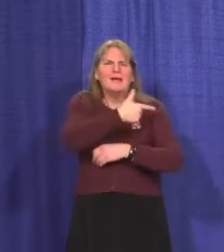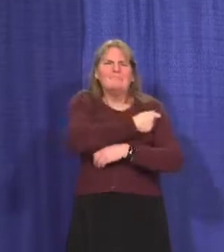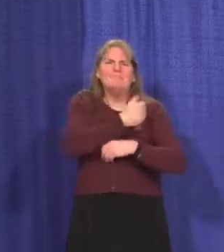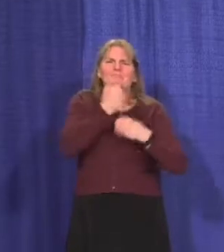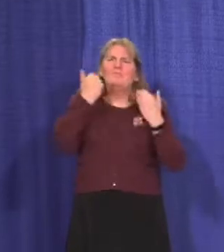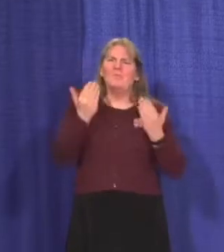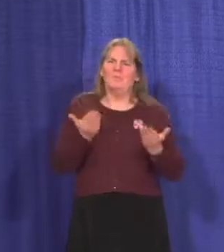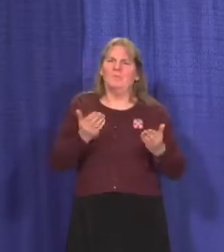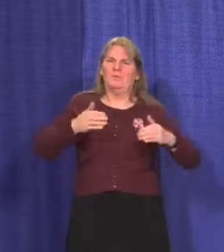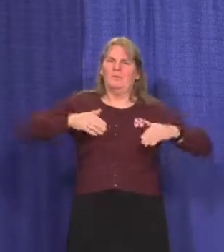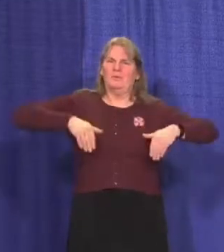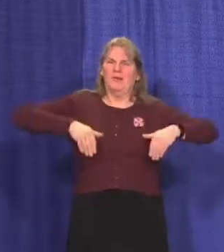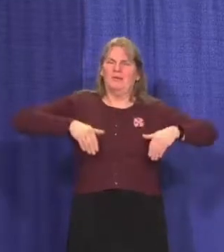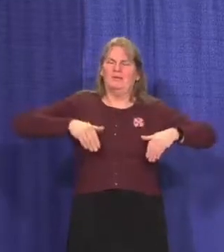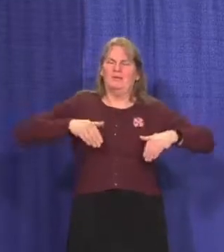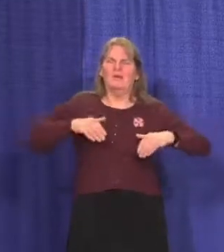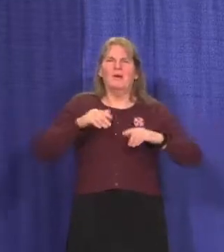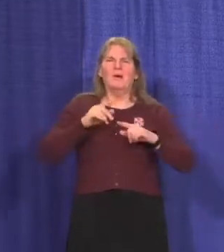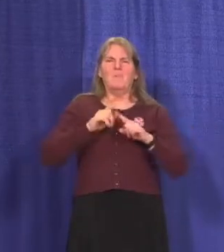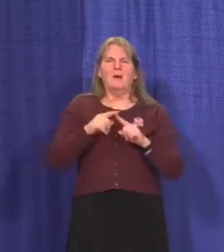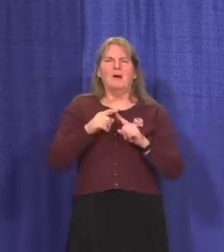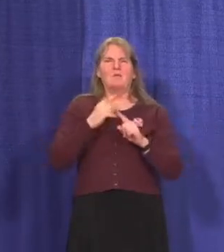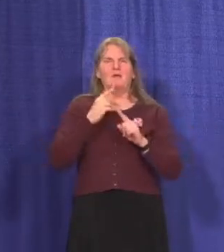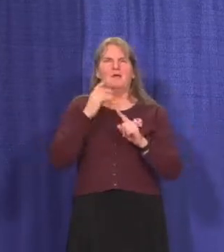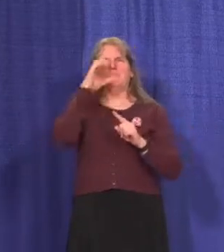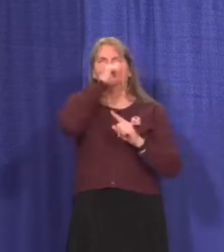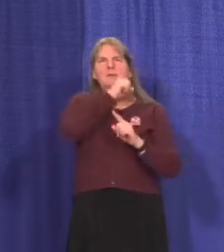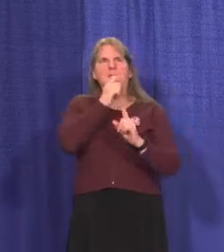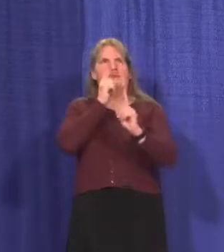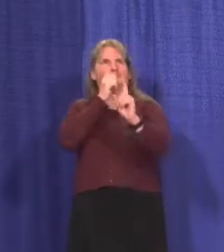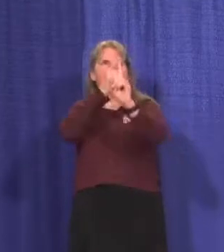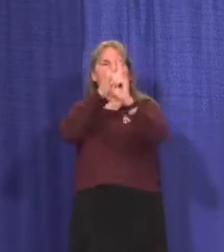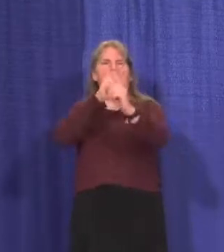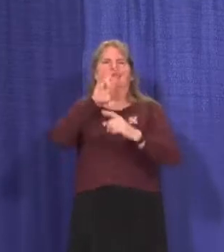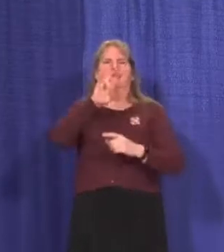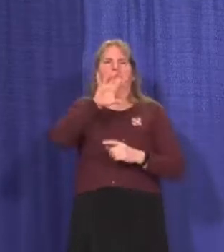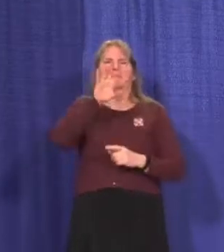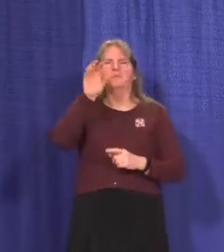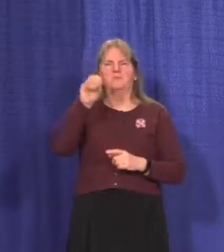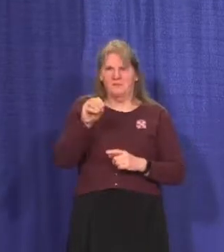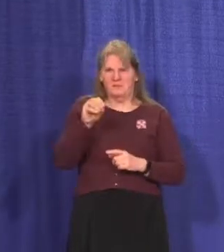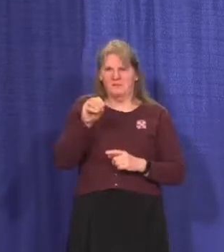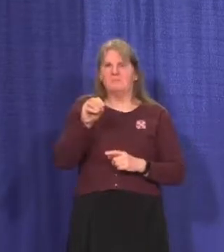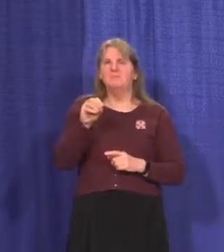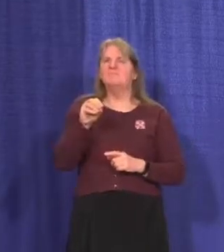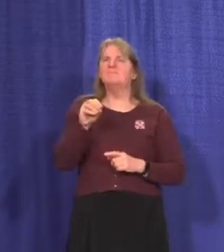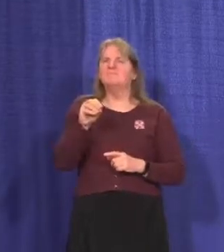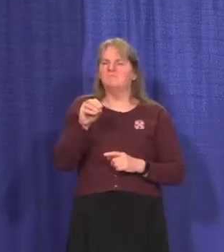75 percent goal because that is the allocation.